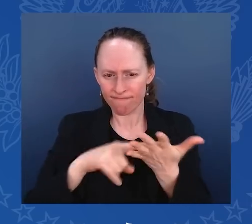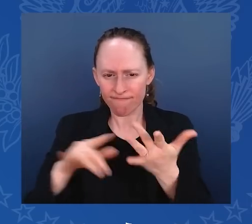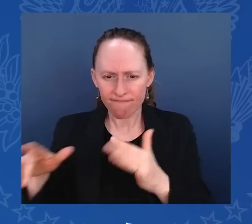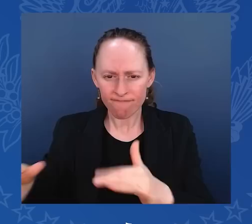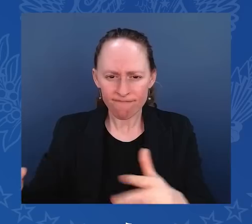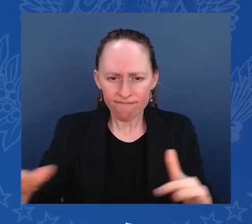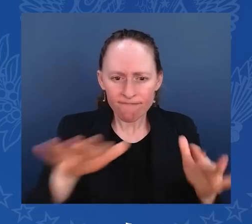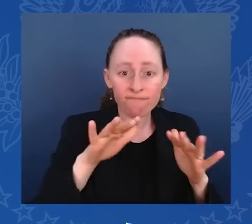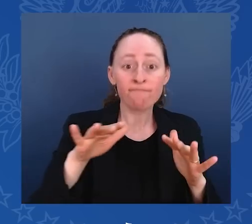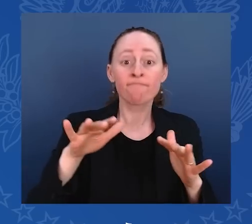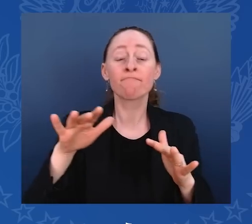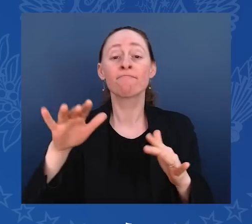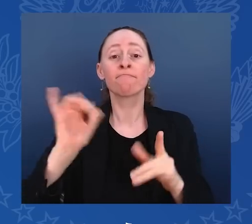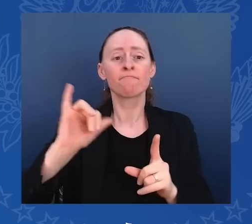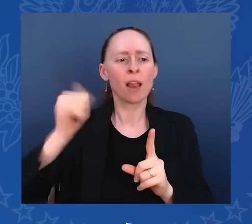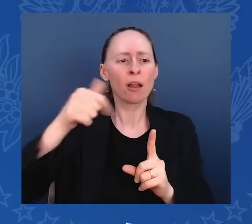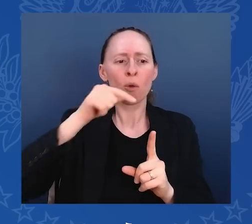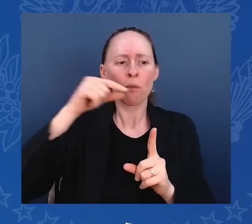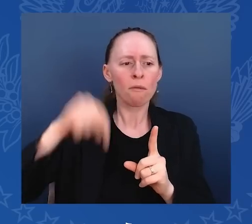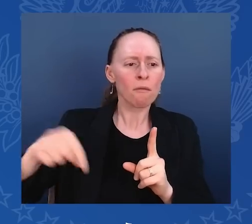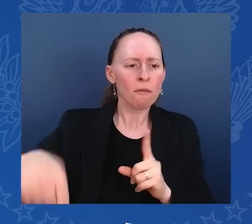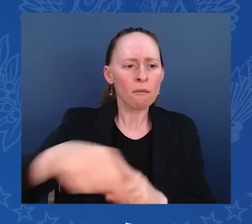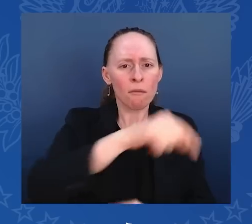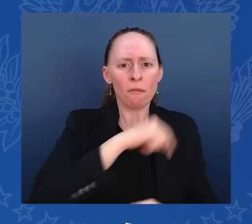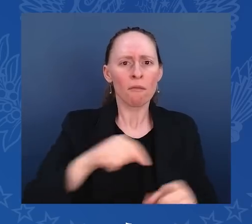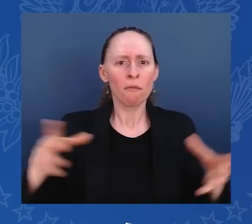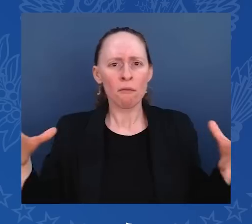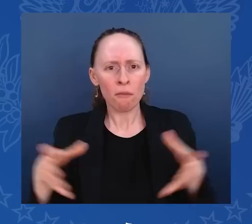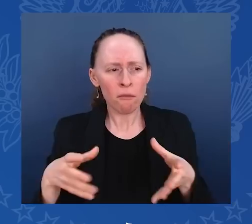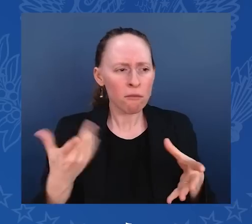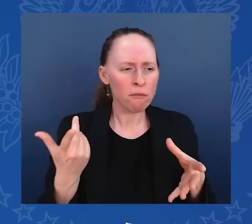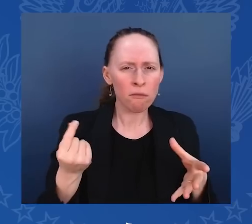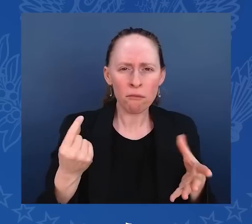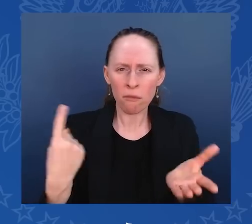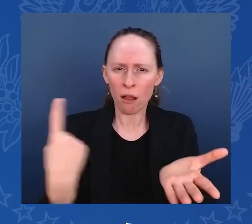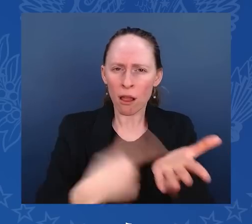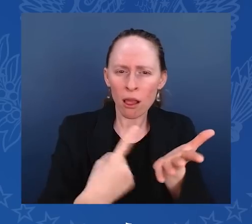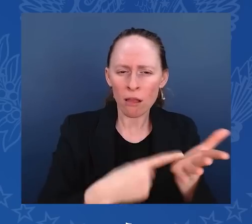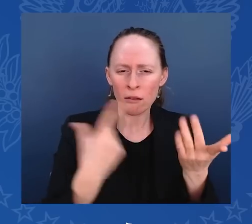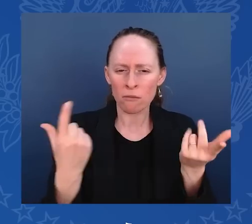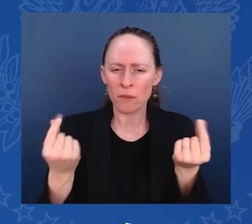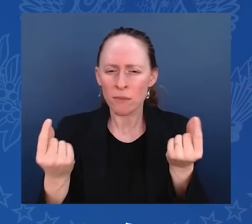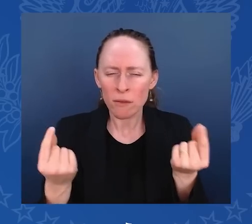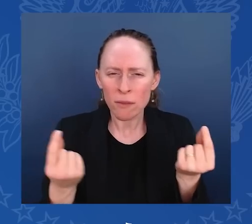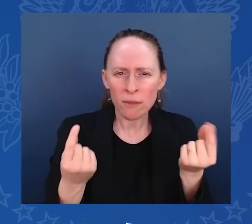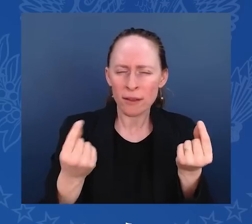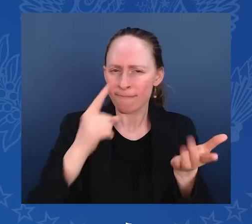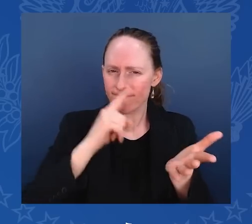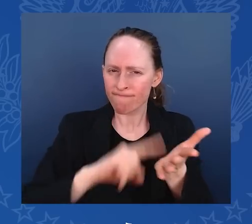I directed my team to accelerate these investigations so we have answers to our unanswered questions. And I'm making every single resource available